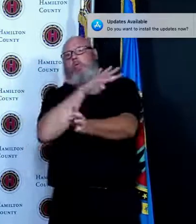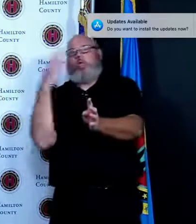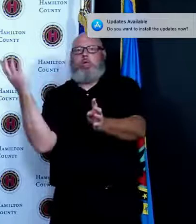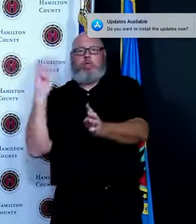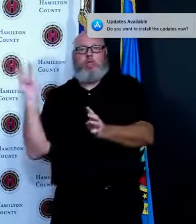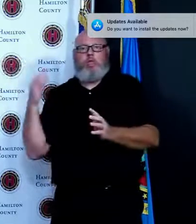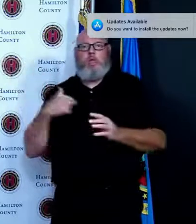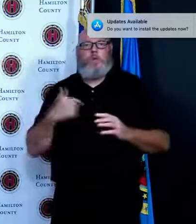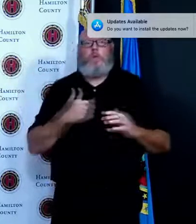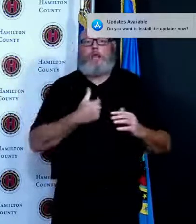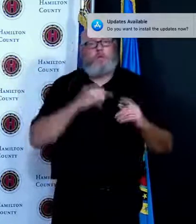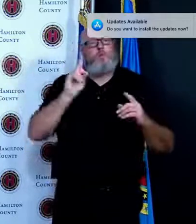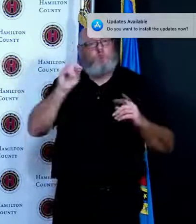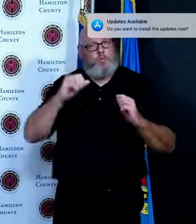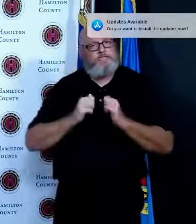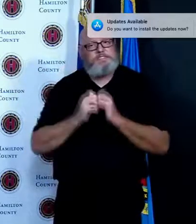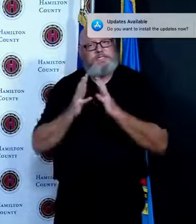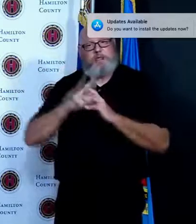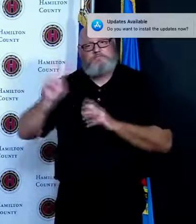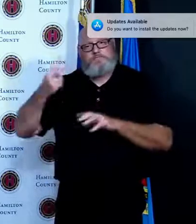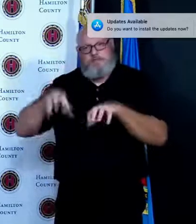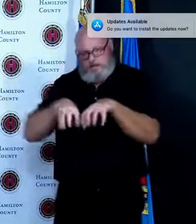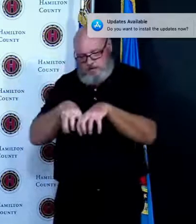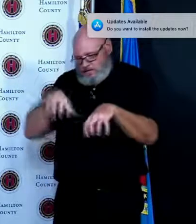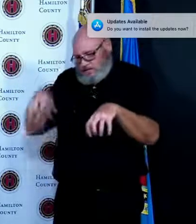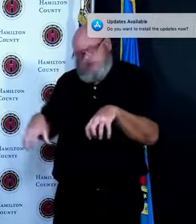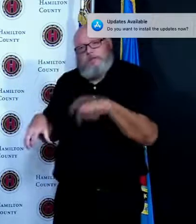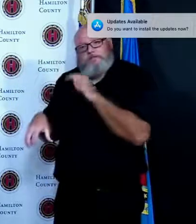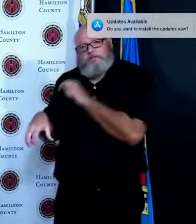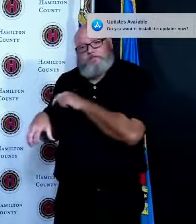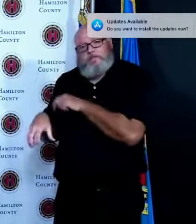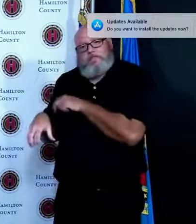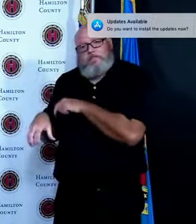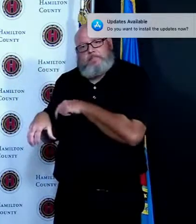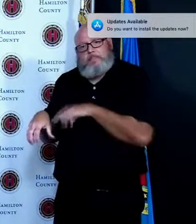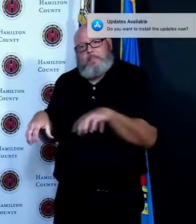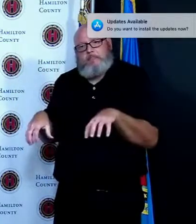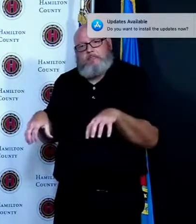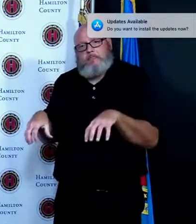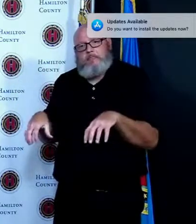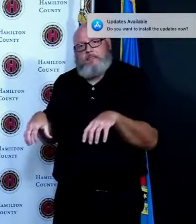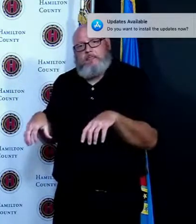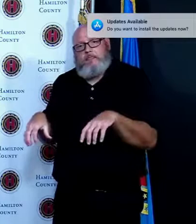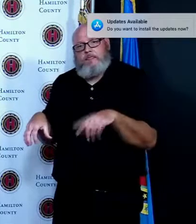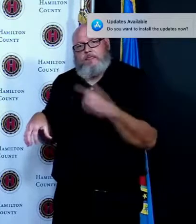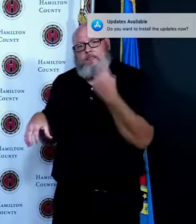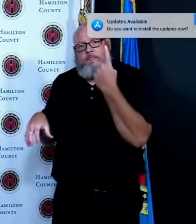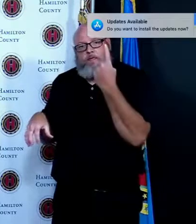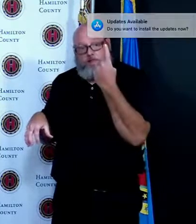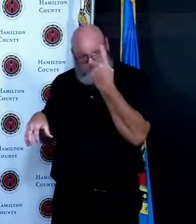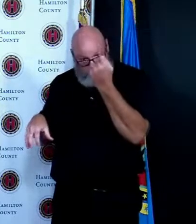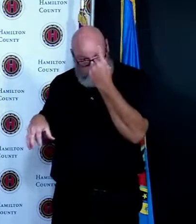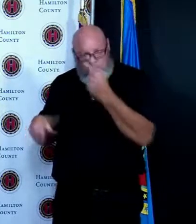it's not a dropbox it's two people one Republican one Democrat that will be set up on property